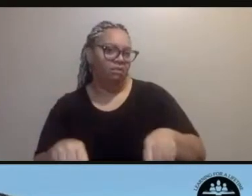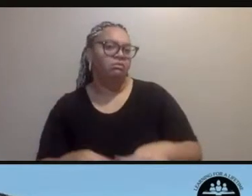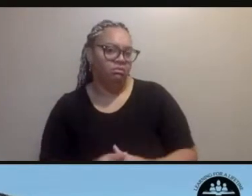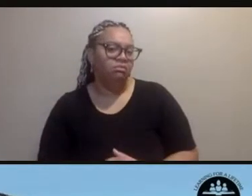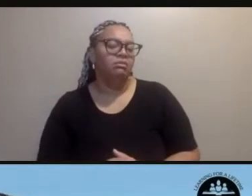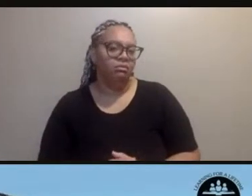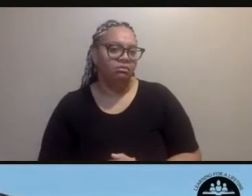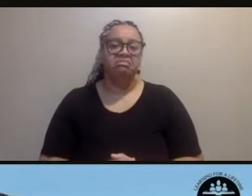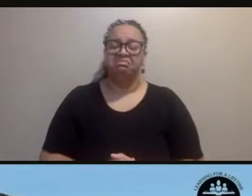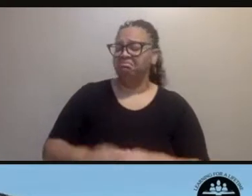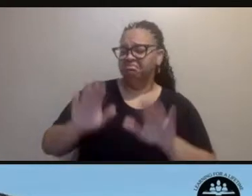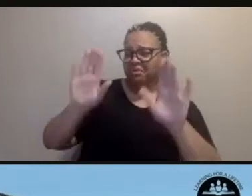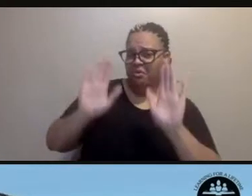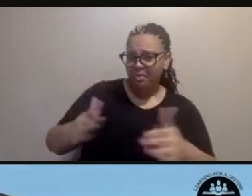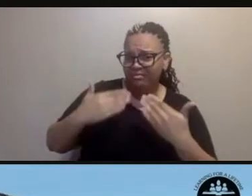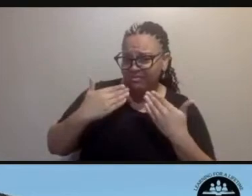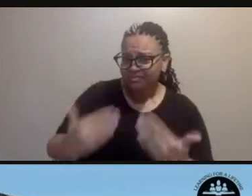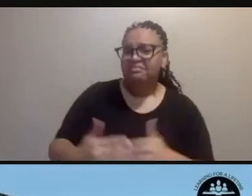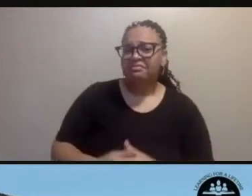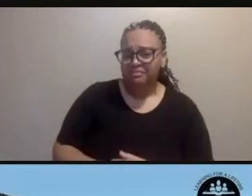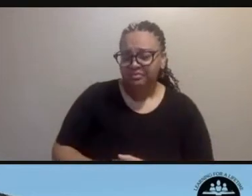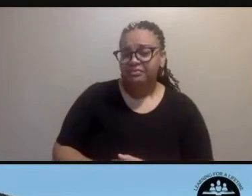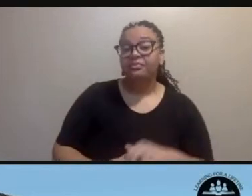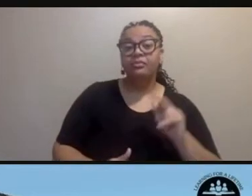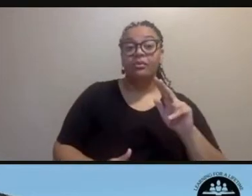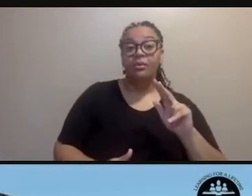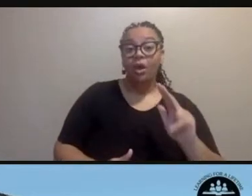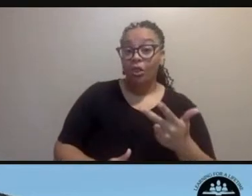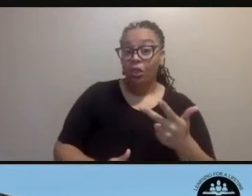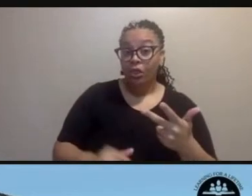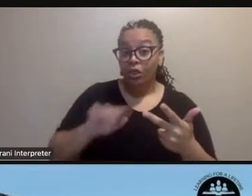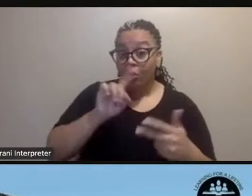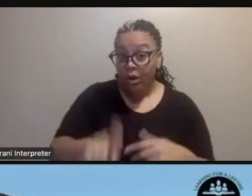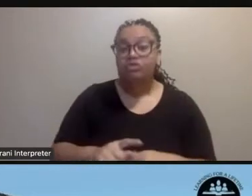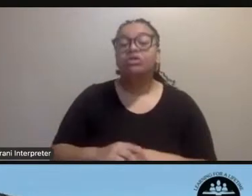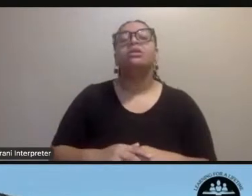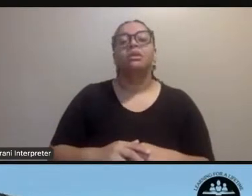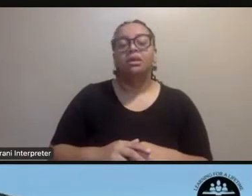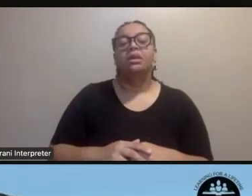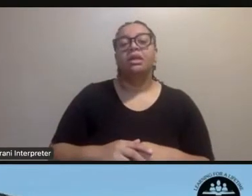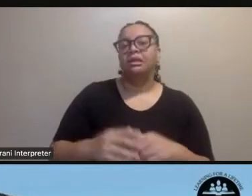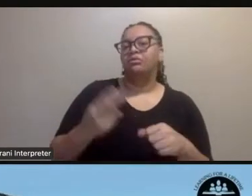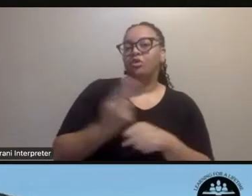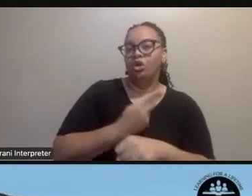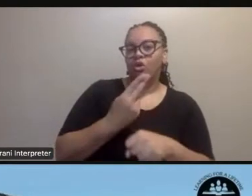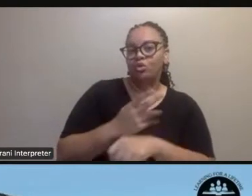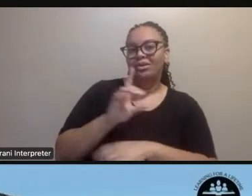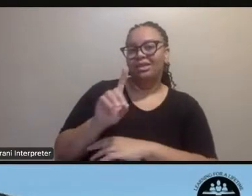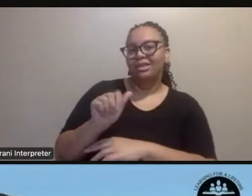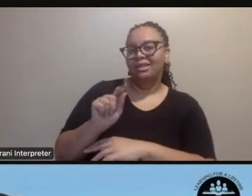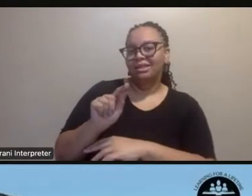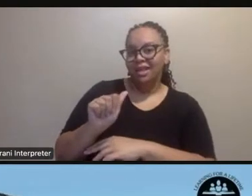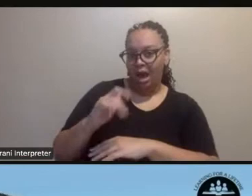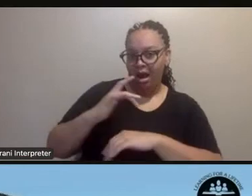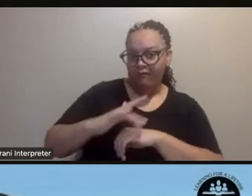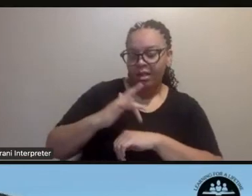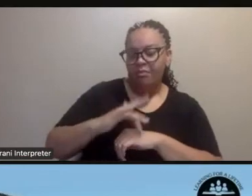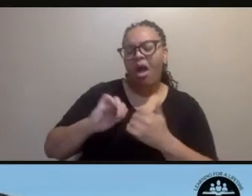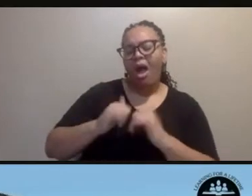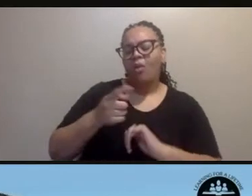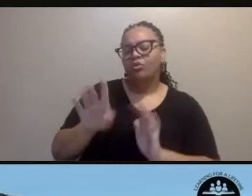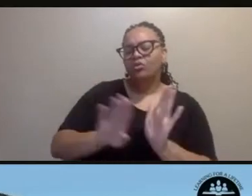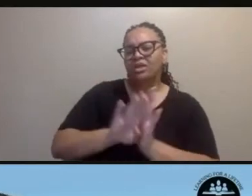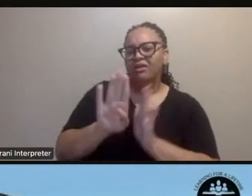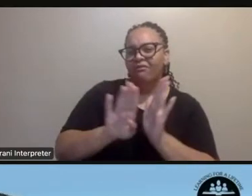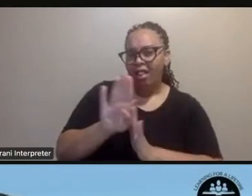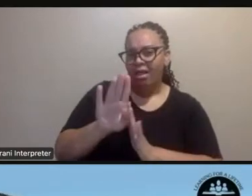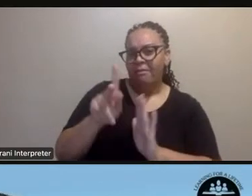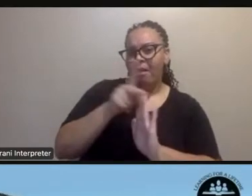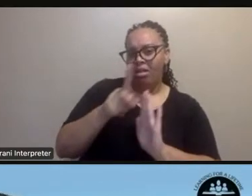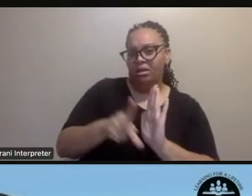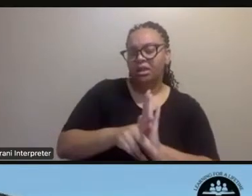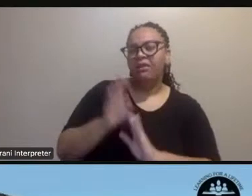AND PLAY.